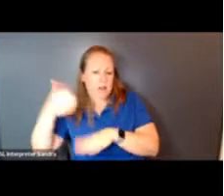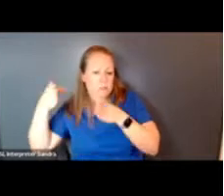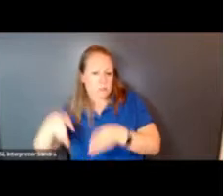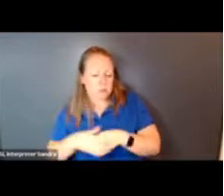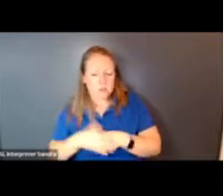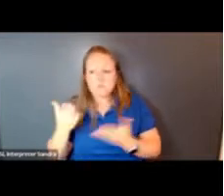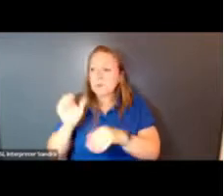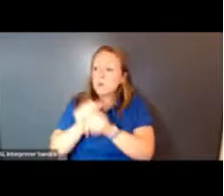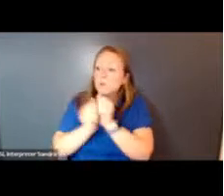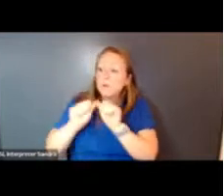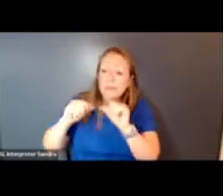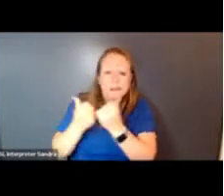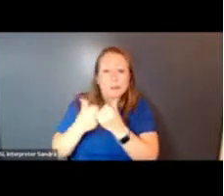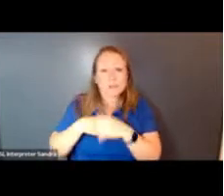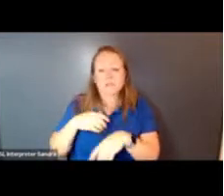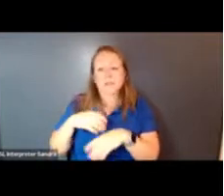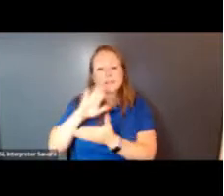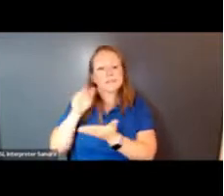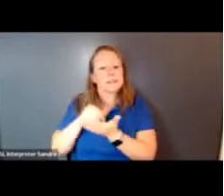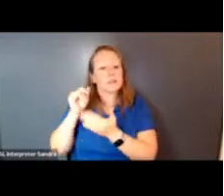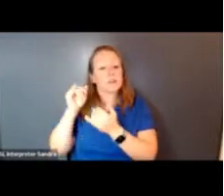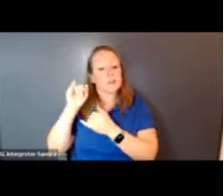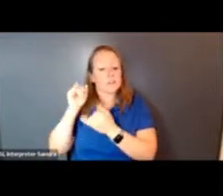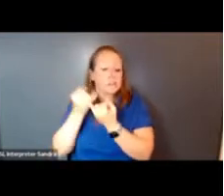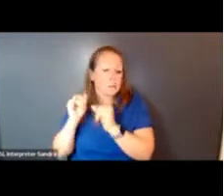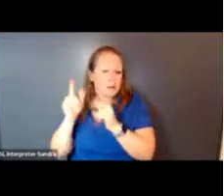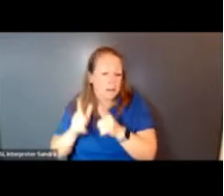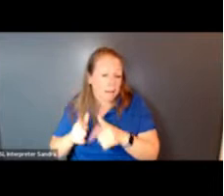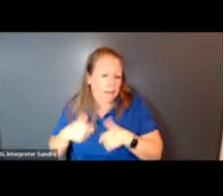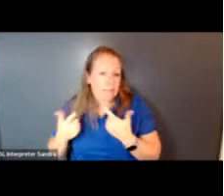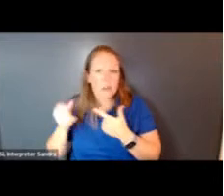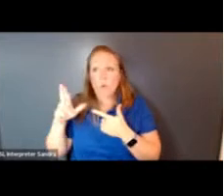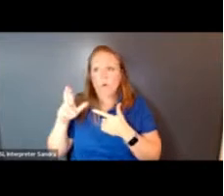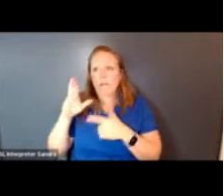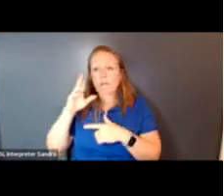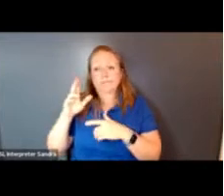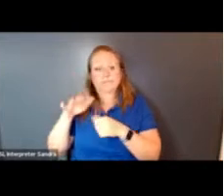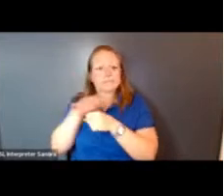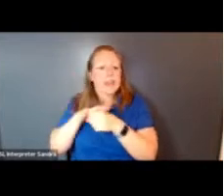Independent Living, or an area agency on aging, where people who work at that organization